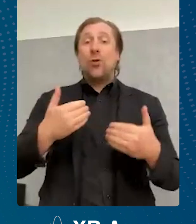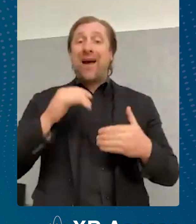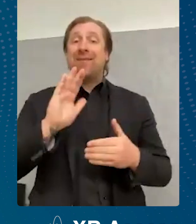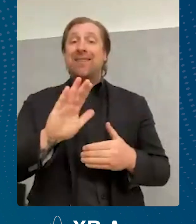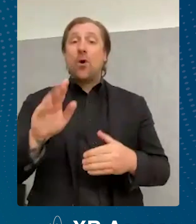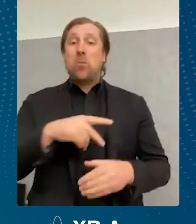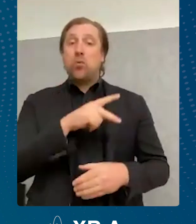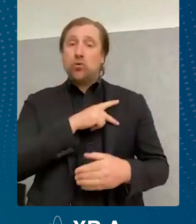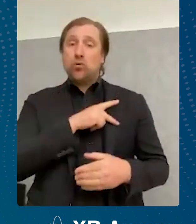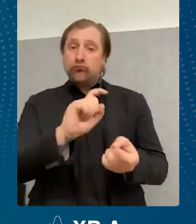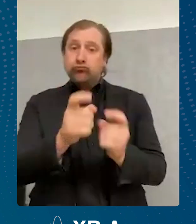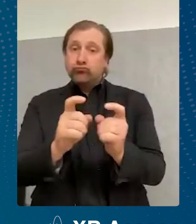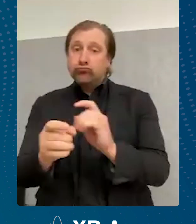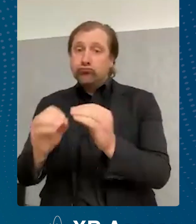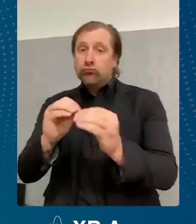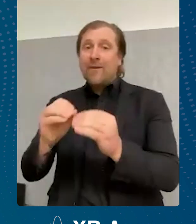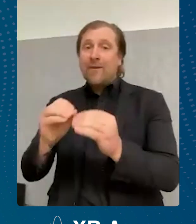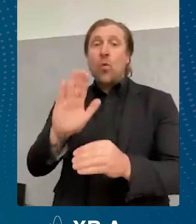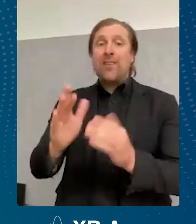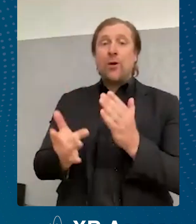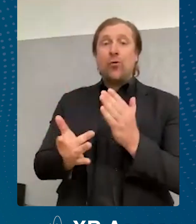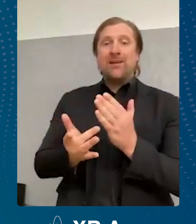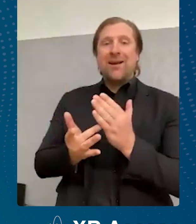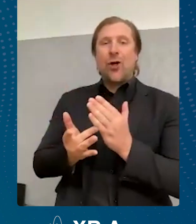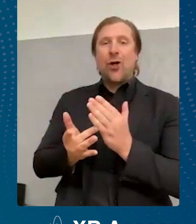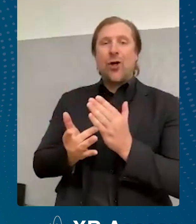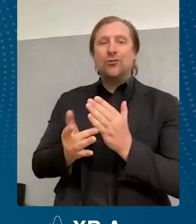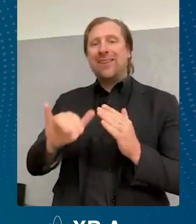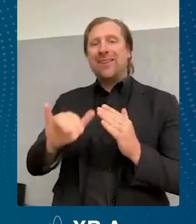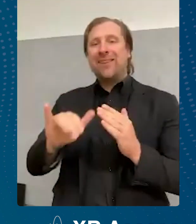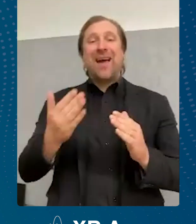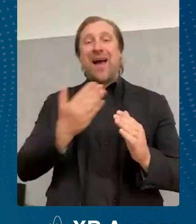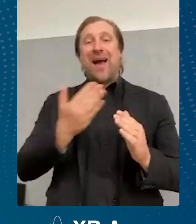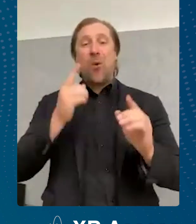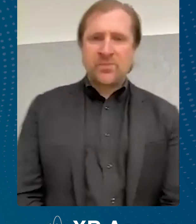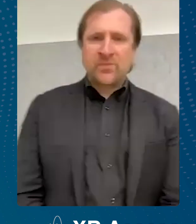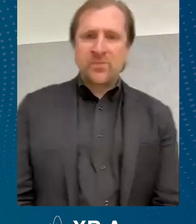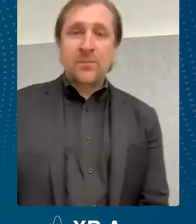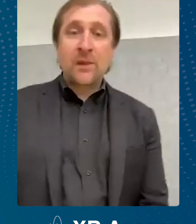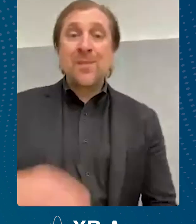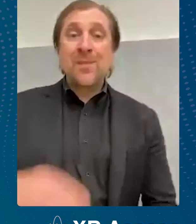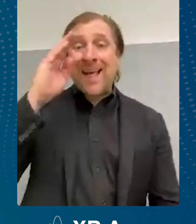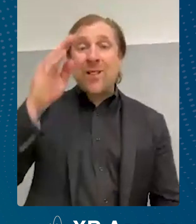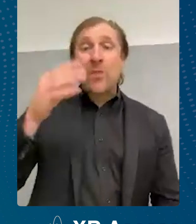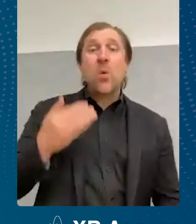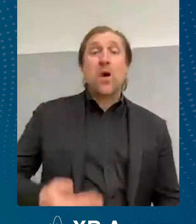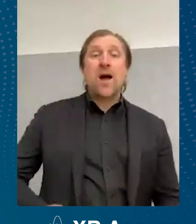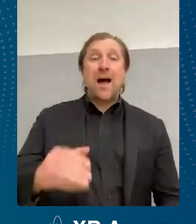help them use the technology. That's at least our goal. Thank you. Hi, my name is Kaitlin Yeomans.